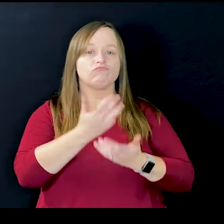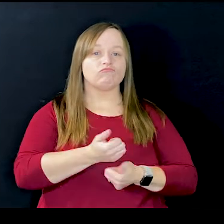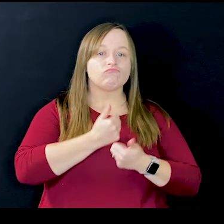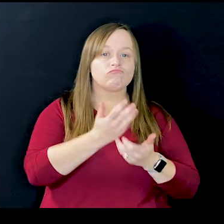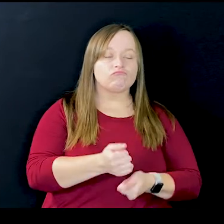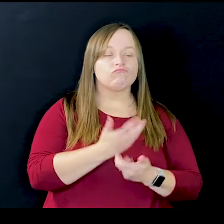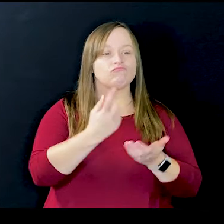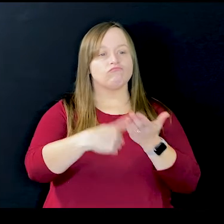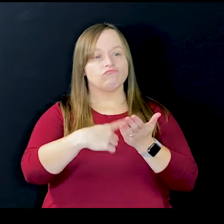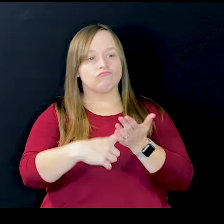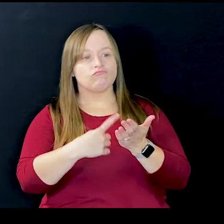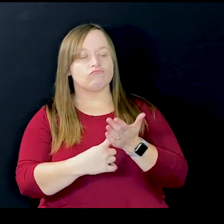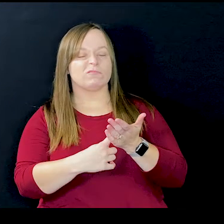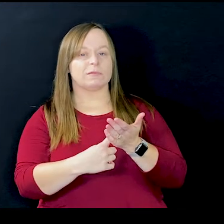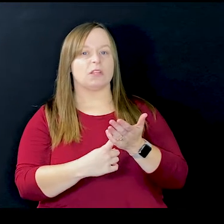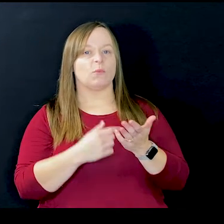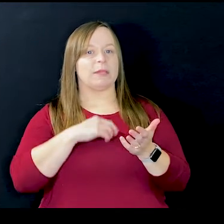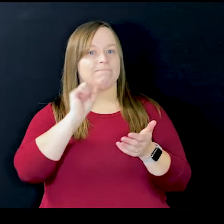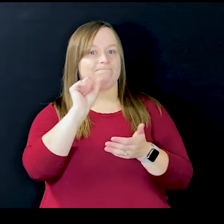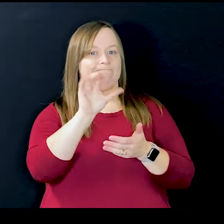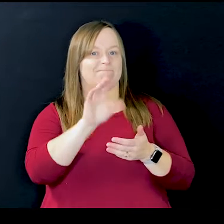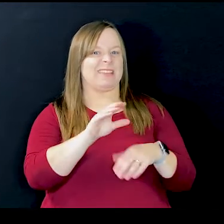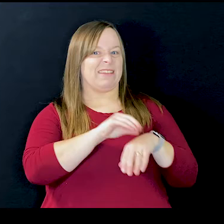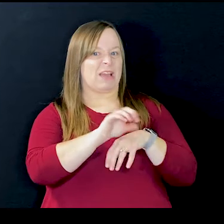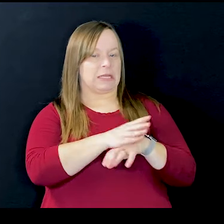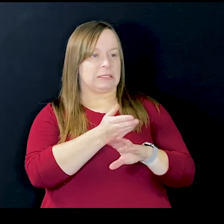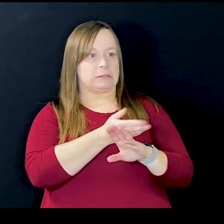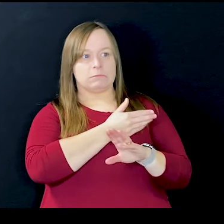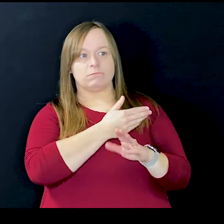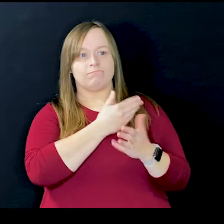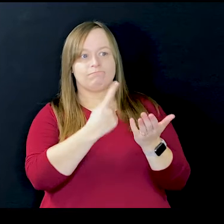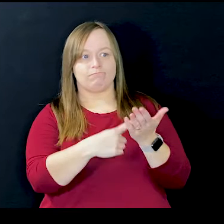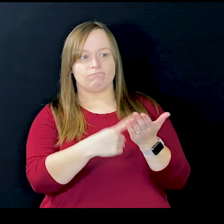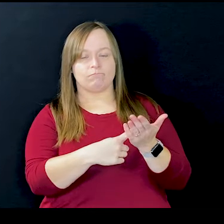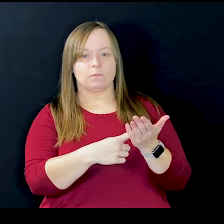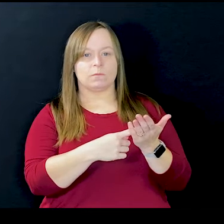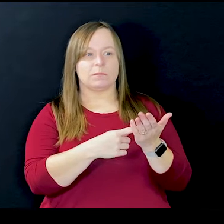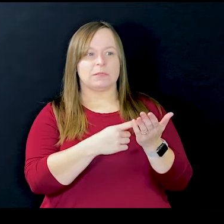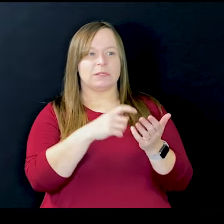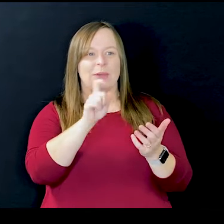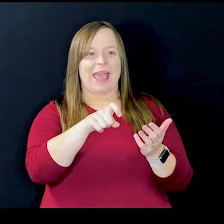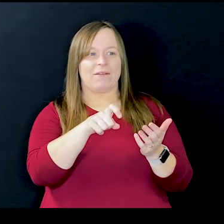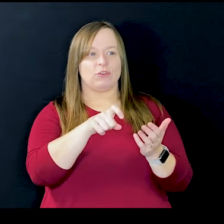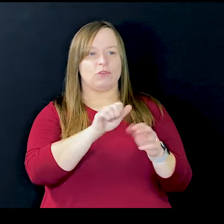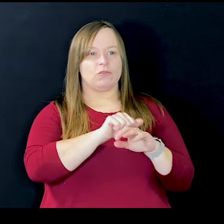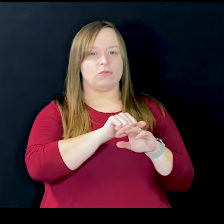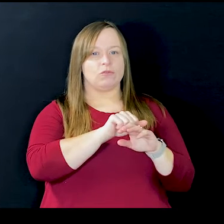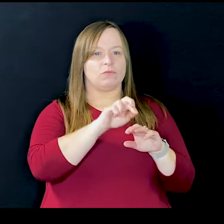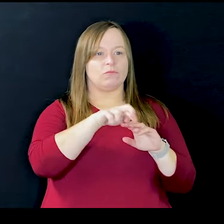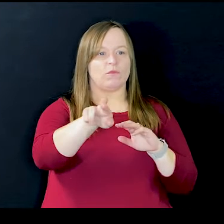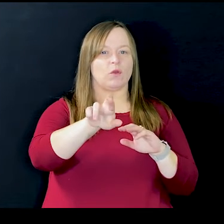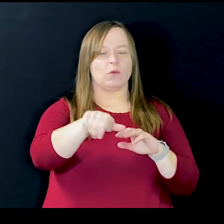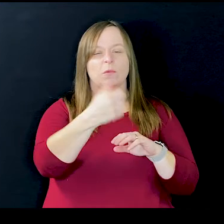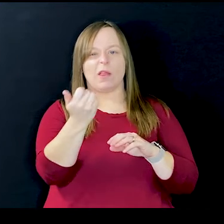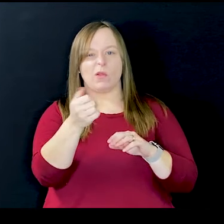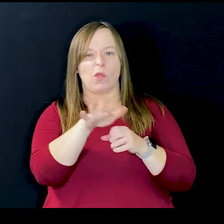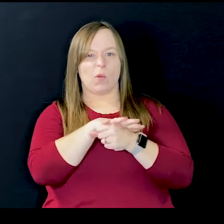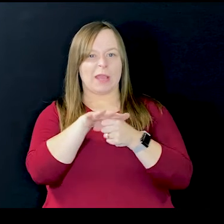and we'll give them some preliminary advice. But generally, we have to send them to another location